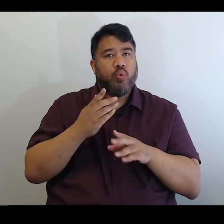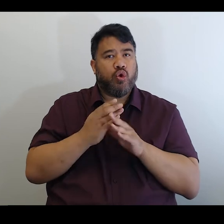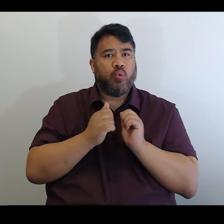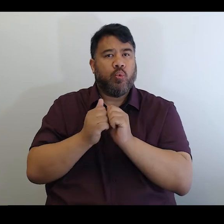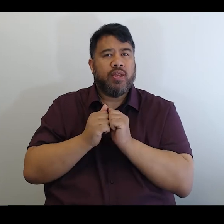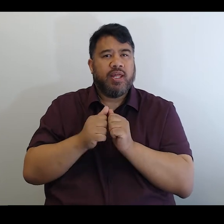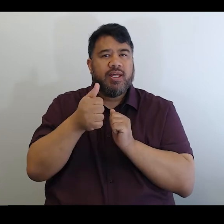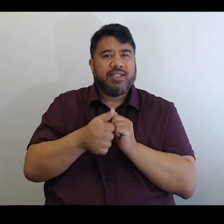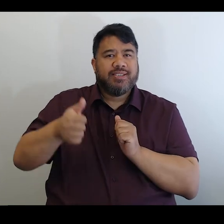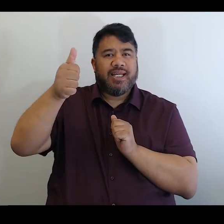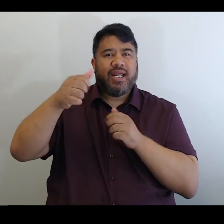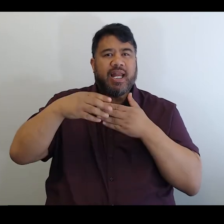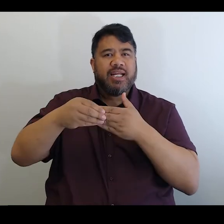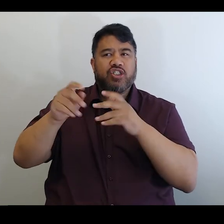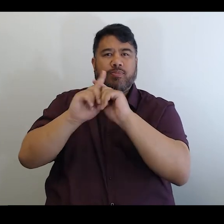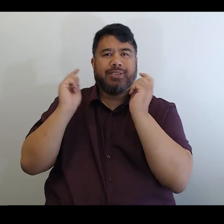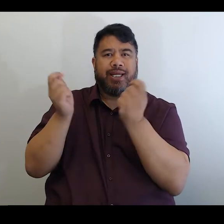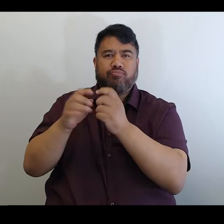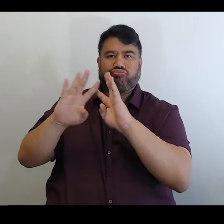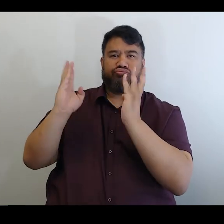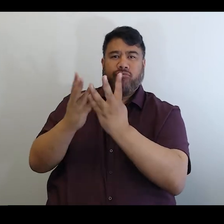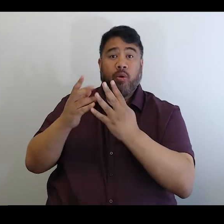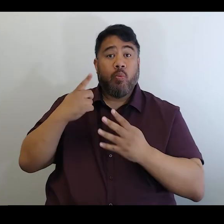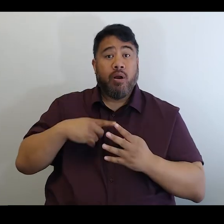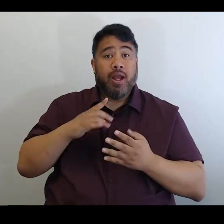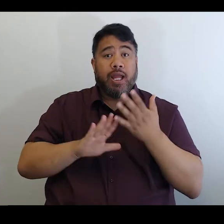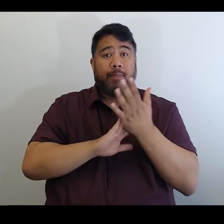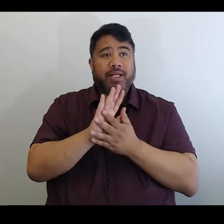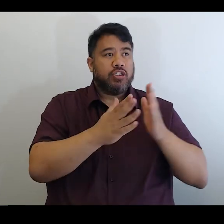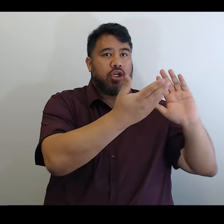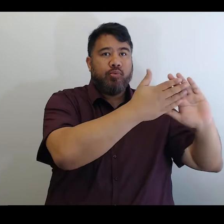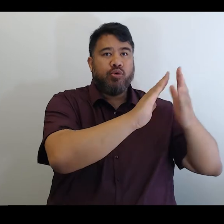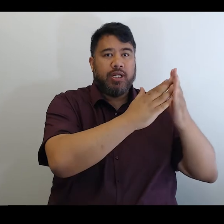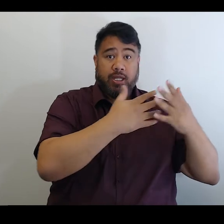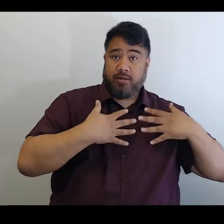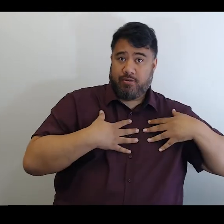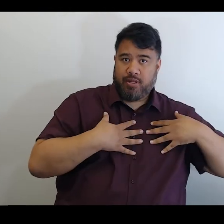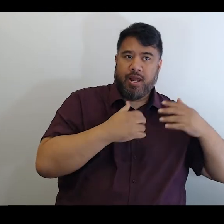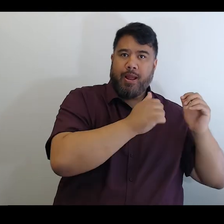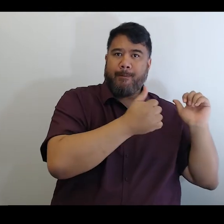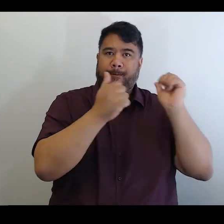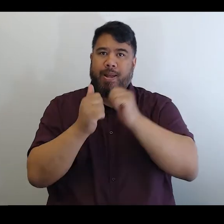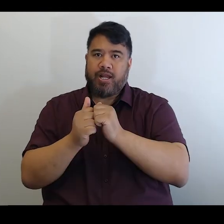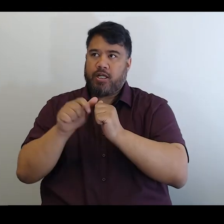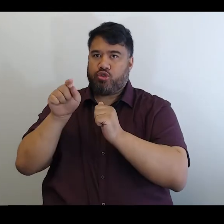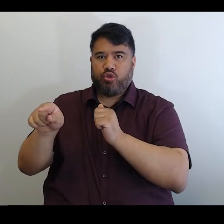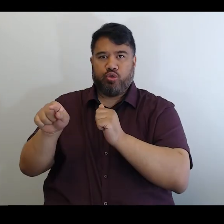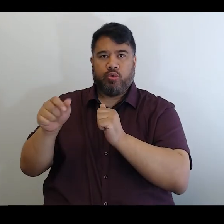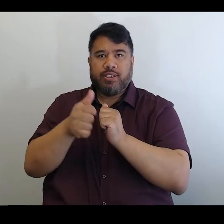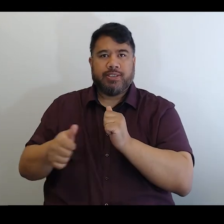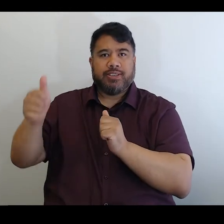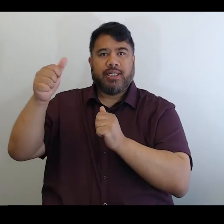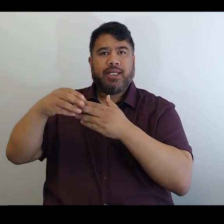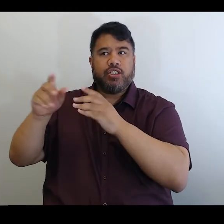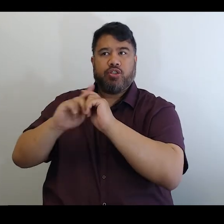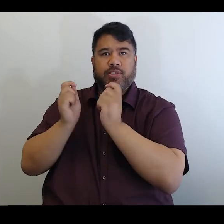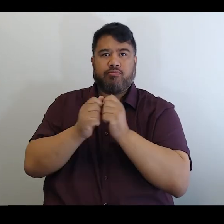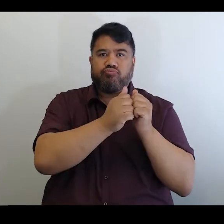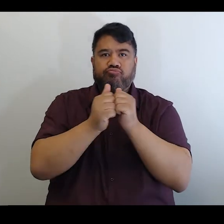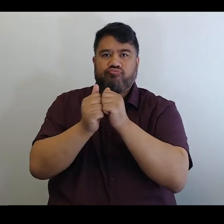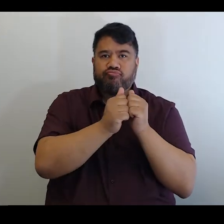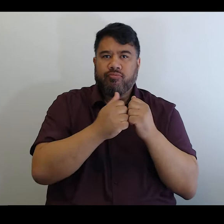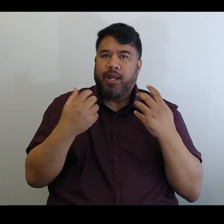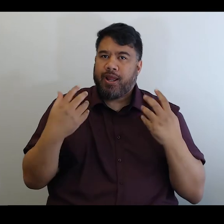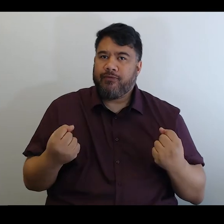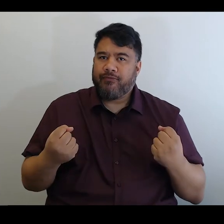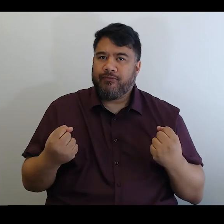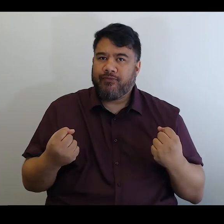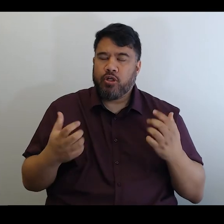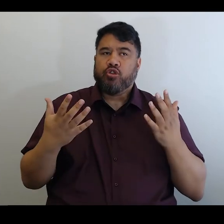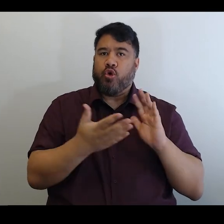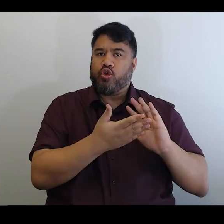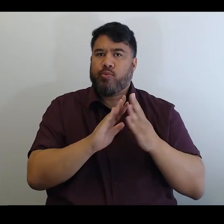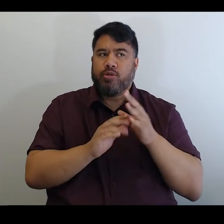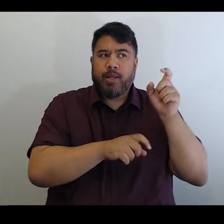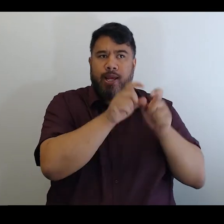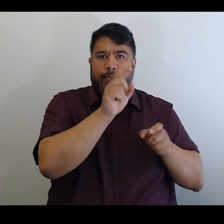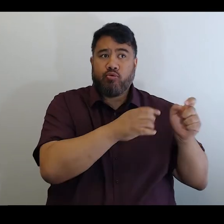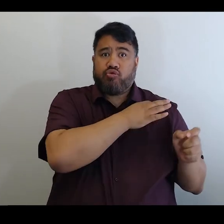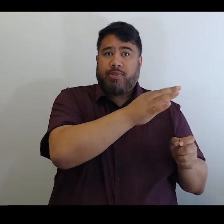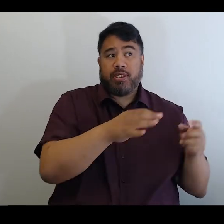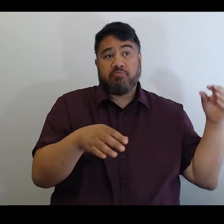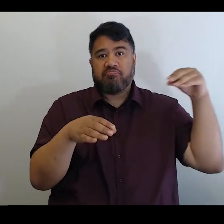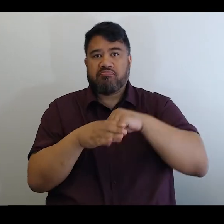and it's designed so that we can have community participation or partnership with our senior leadership team here at Whaikaha. So we're having community members engaged in this process and working alongside our team.